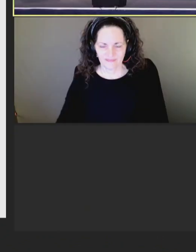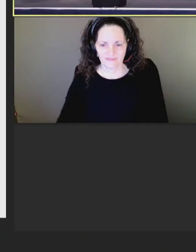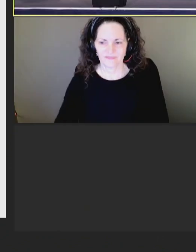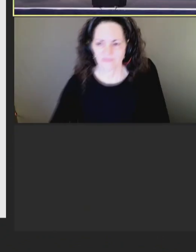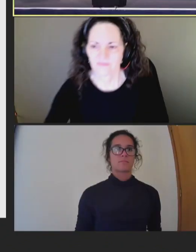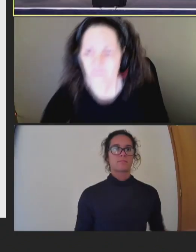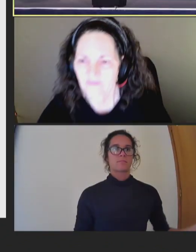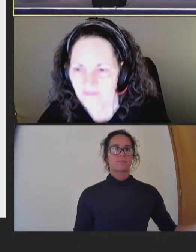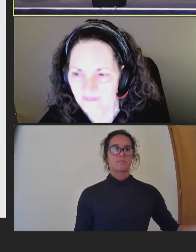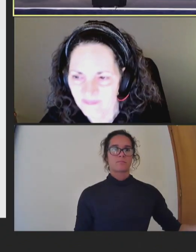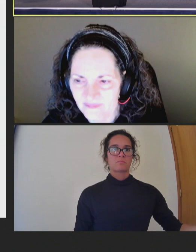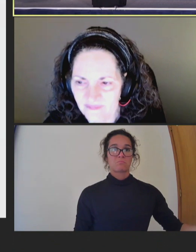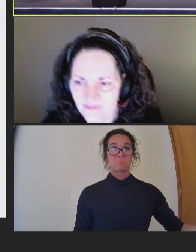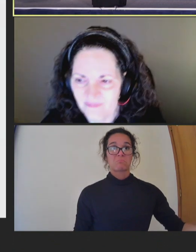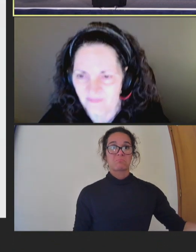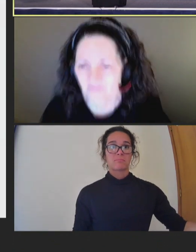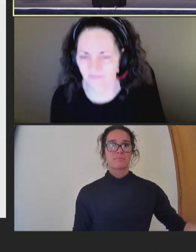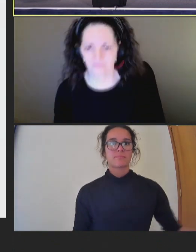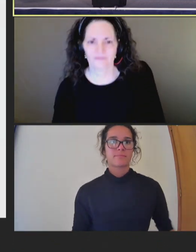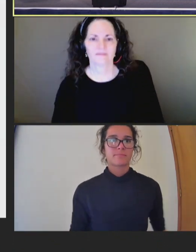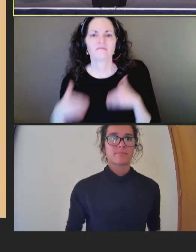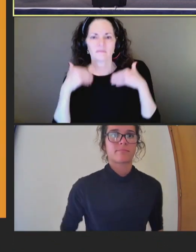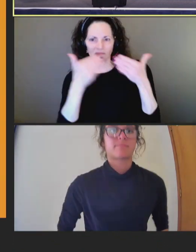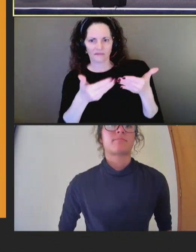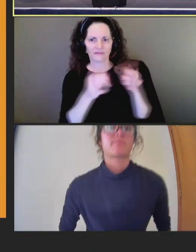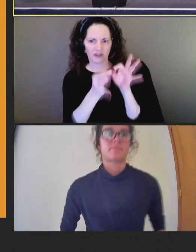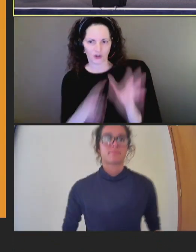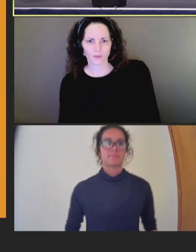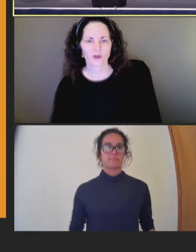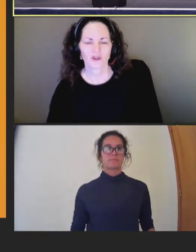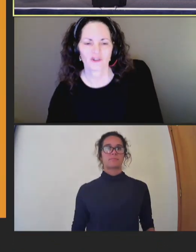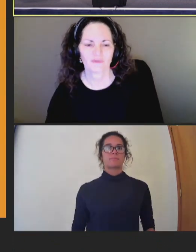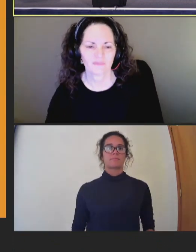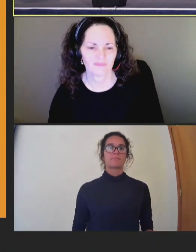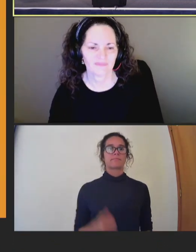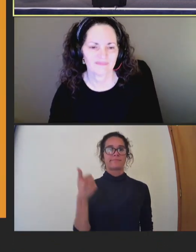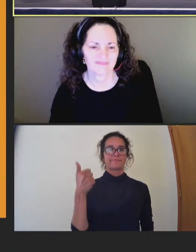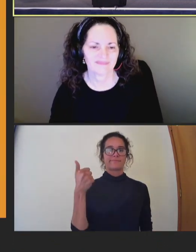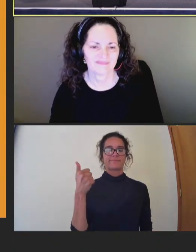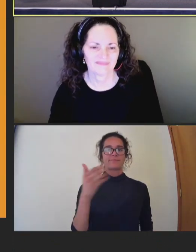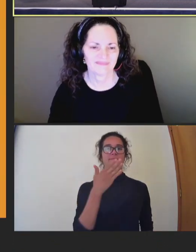Thank you, Molly. I am going to present this from one of my other